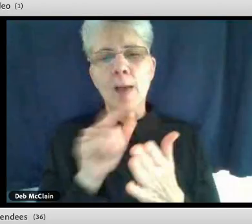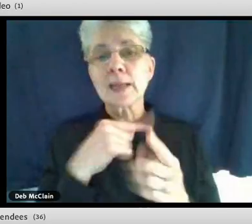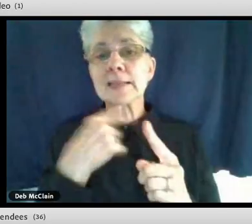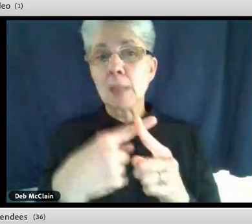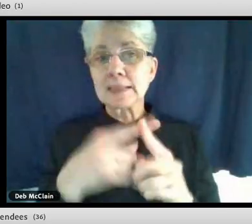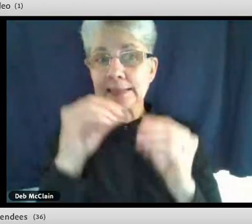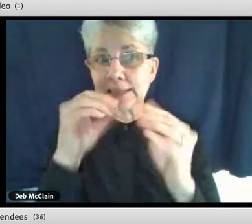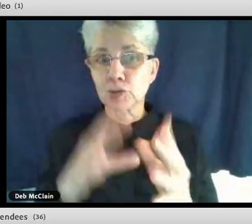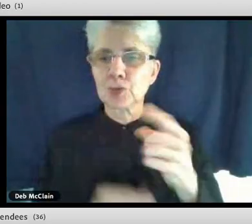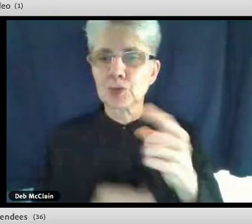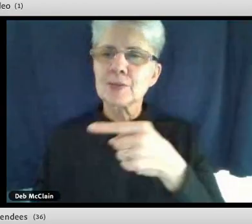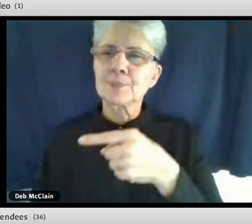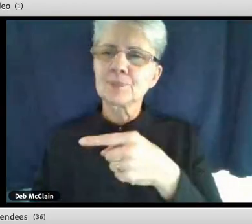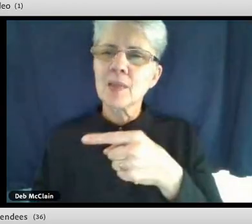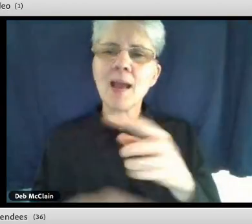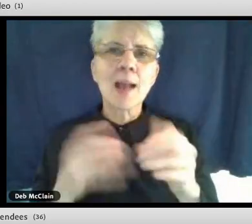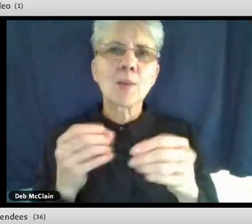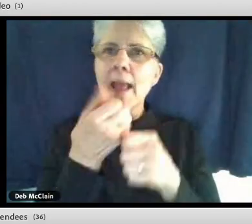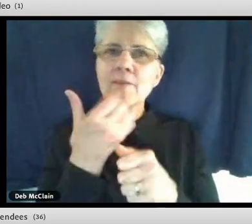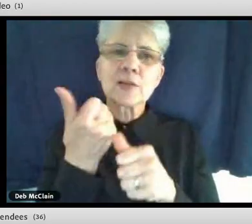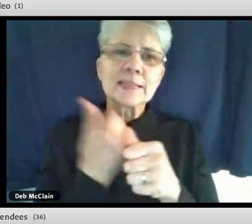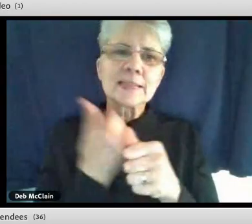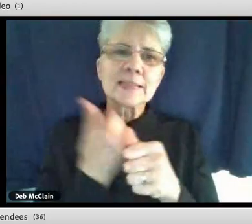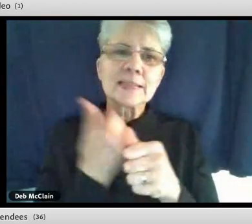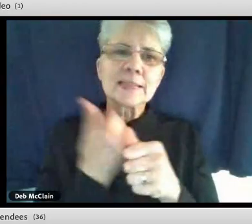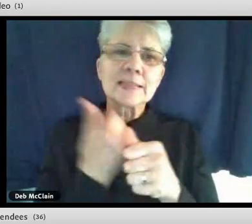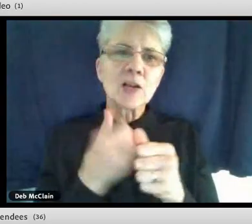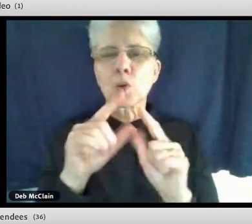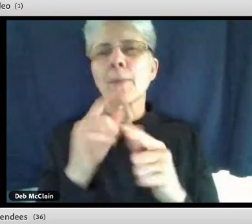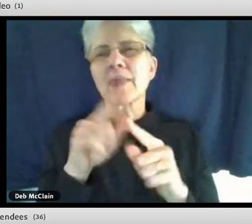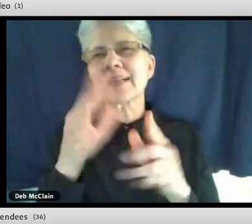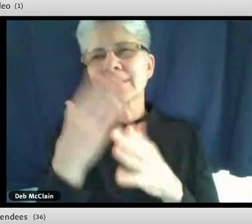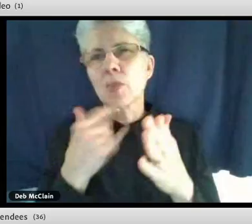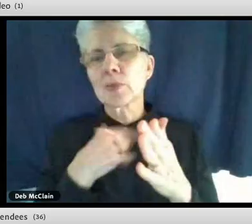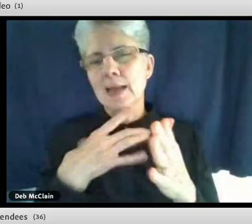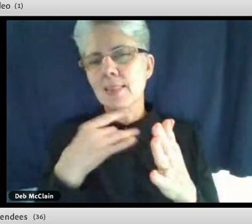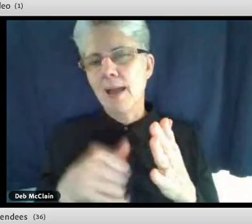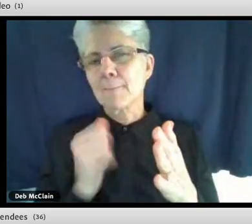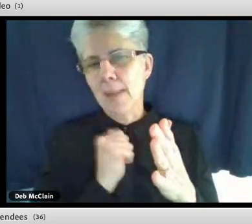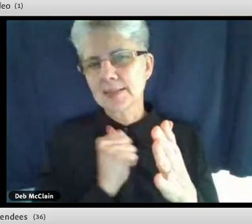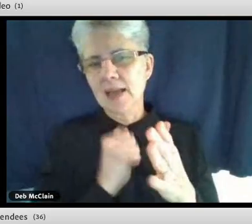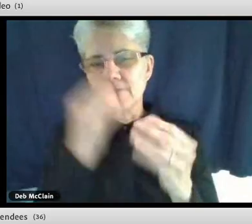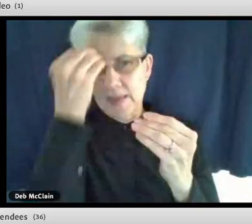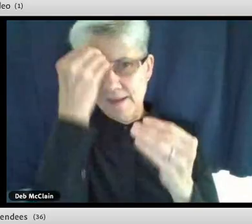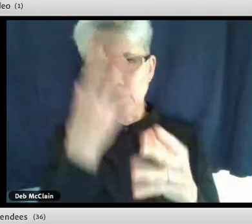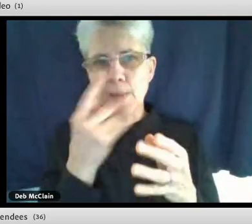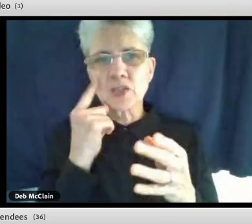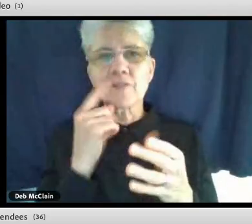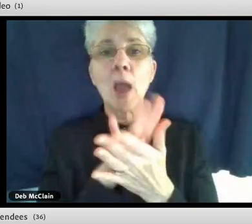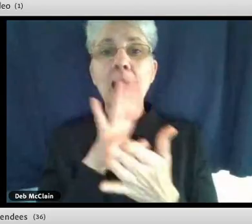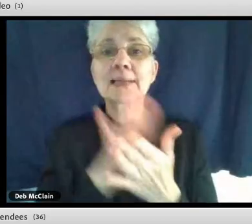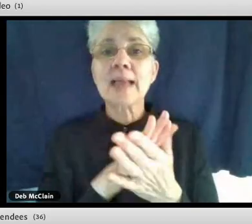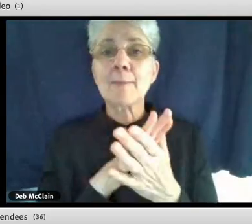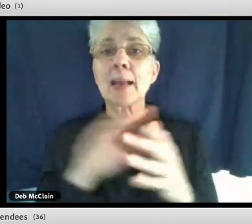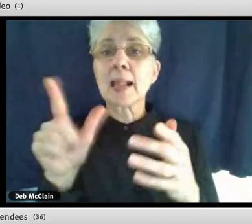this is a great group for school librarians and teachers. So I didn't want to give you every single Facebook group out there. Those are just some of the ones that I like.